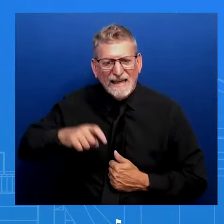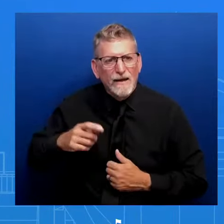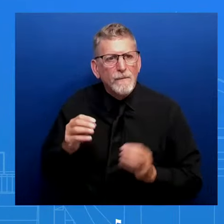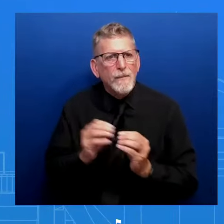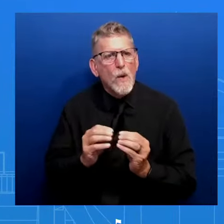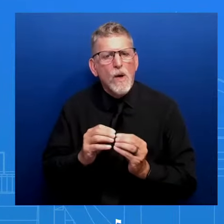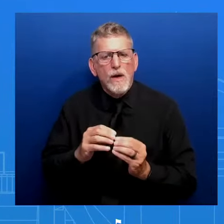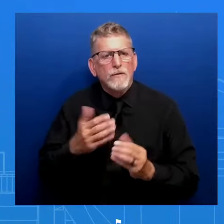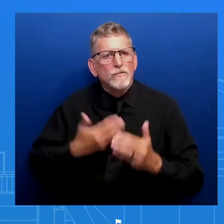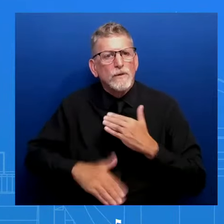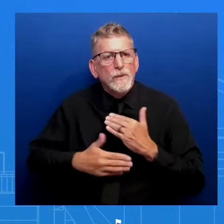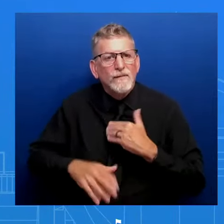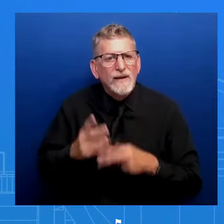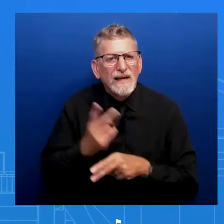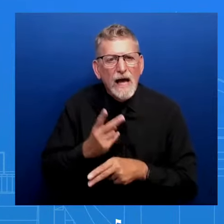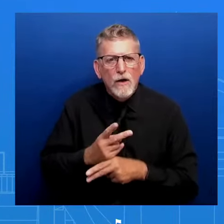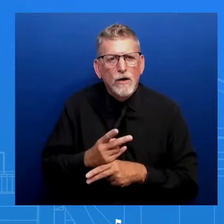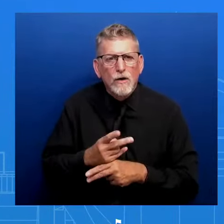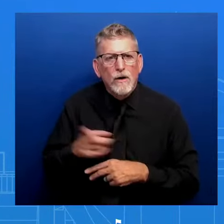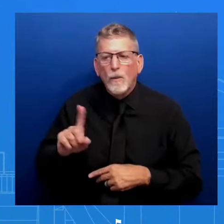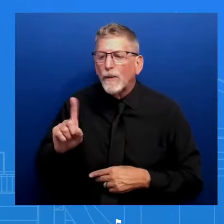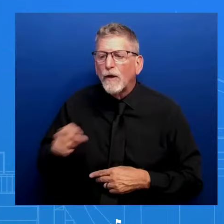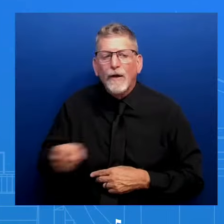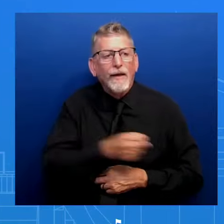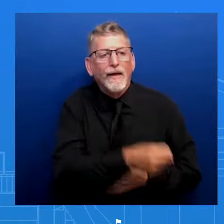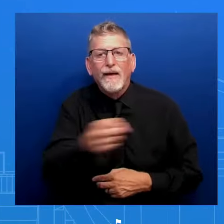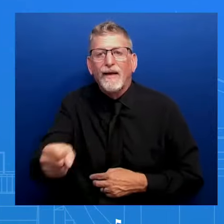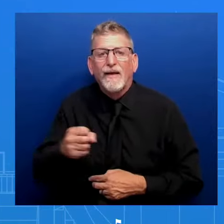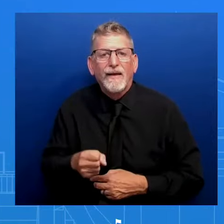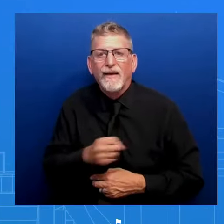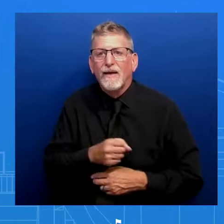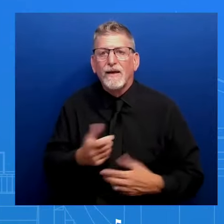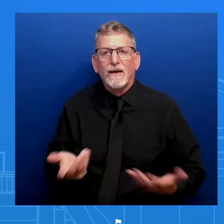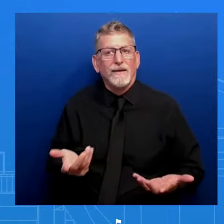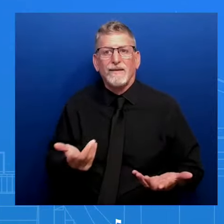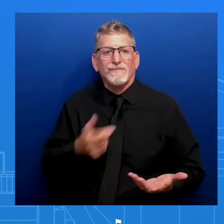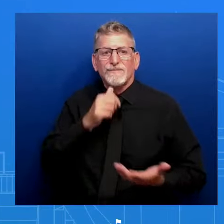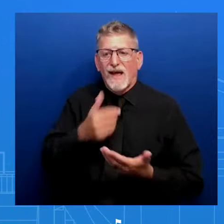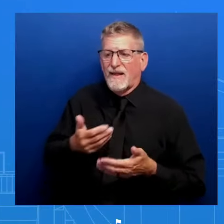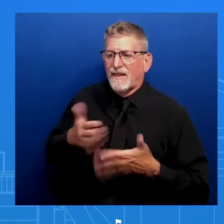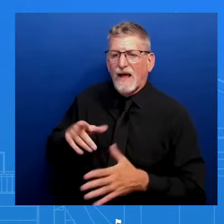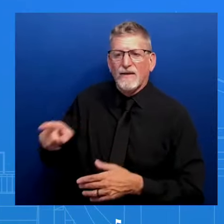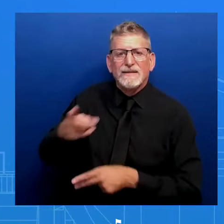to go take care of their own health. It's a covenant that you make with the military when you sign up,